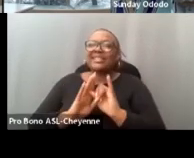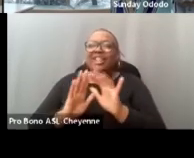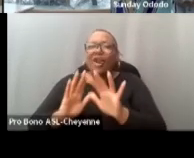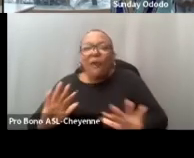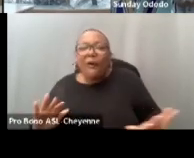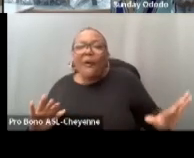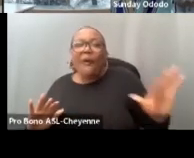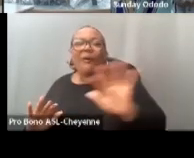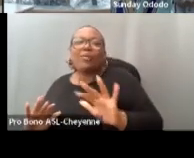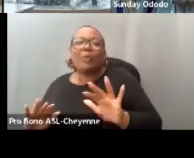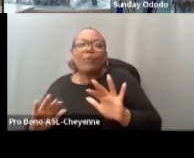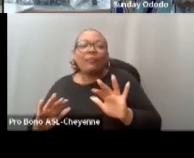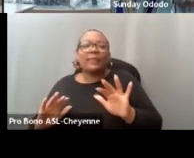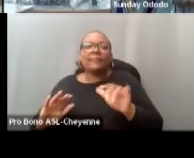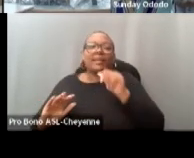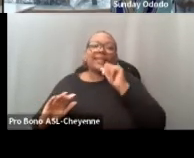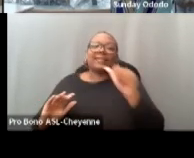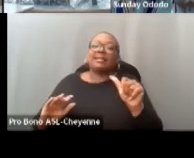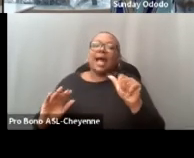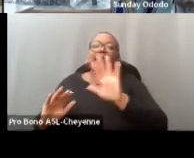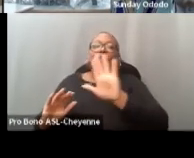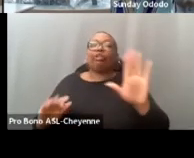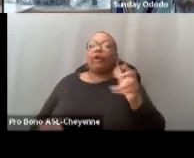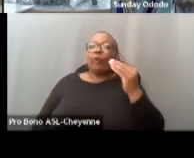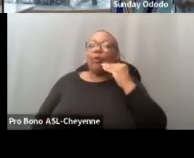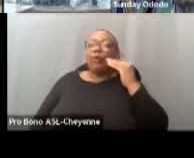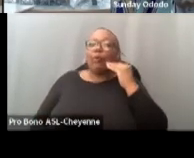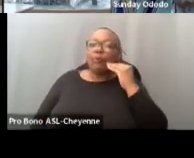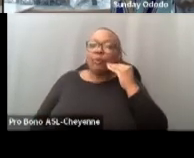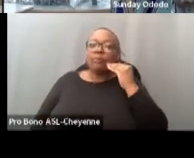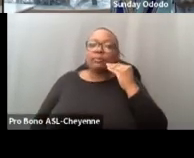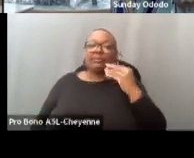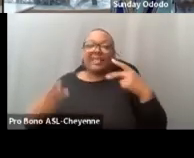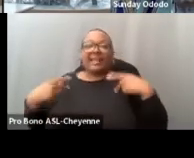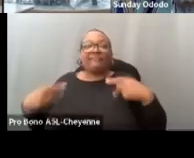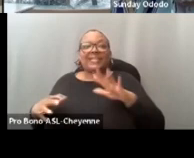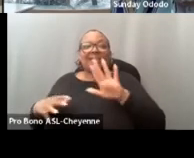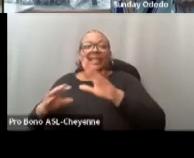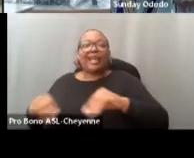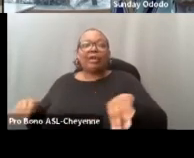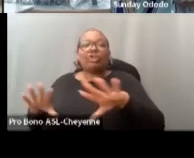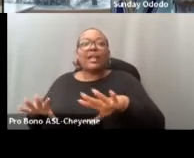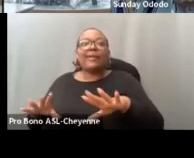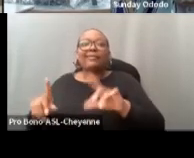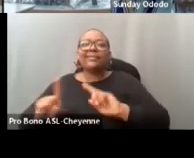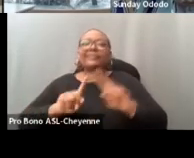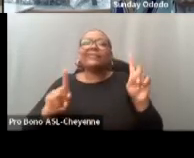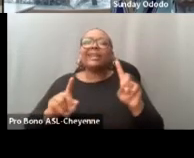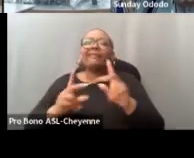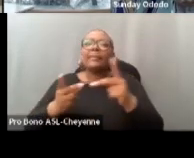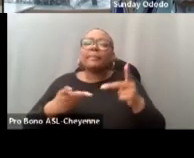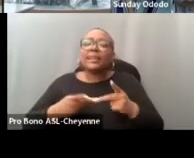that are not necessarily their home, as in physically their land. And so how can we start bringing